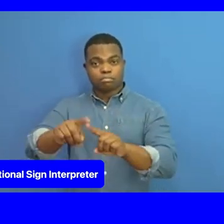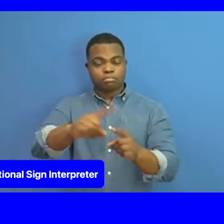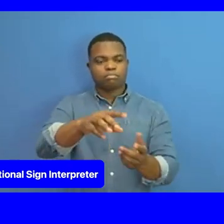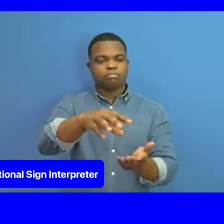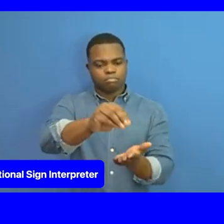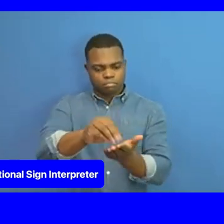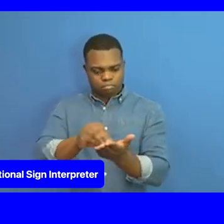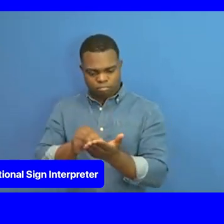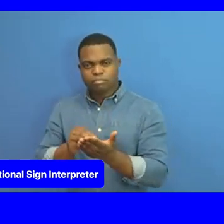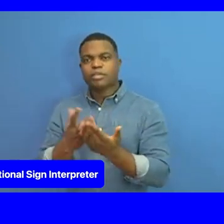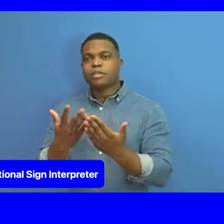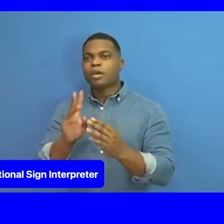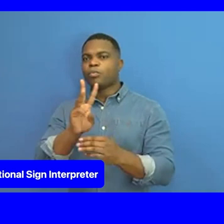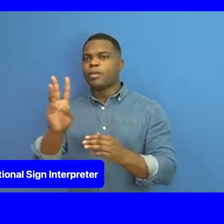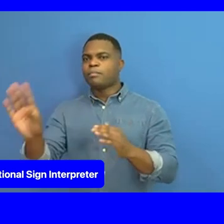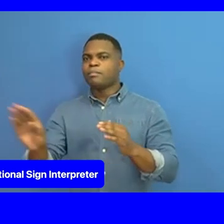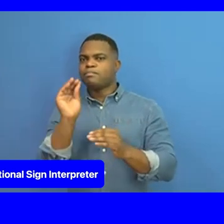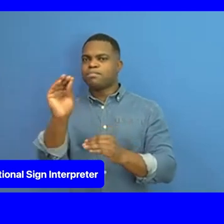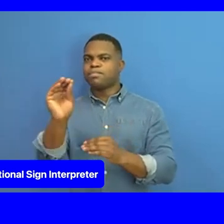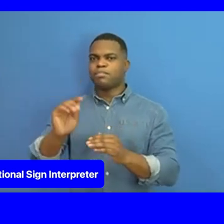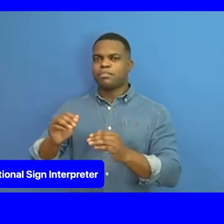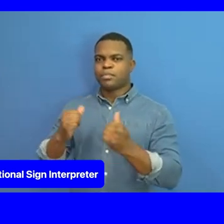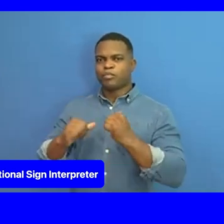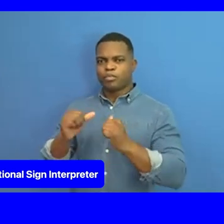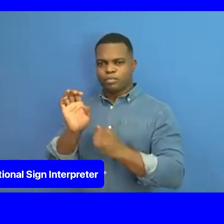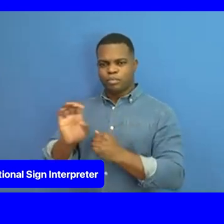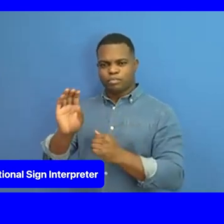our strong intentions for an inclusive European society,